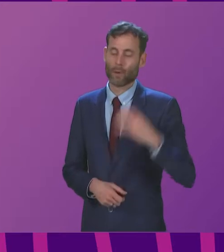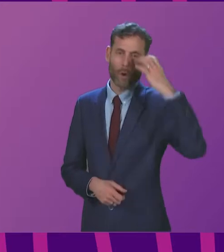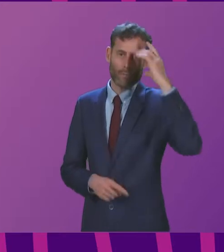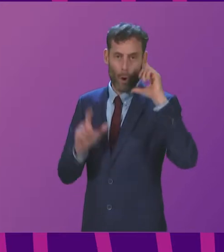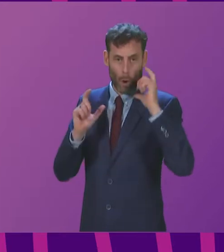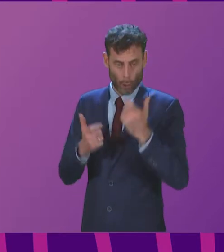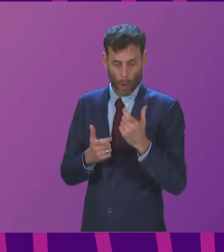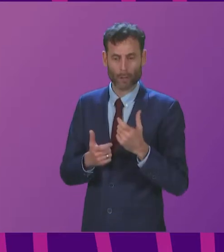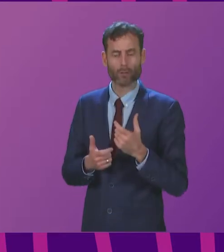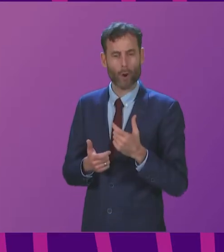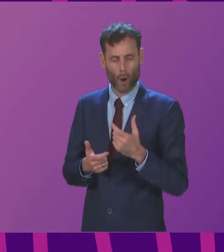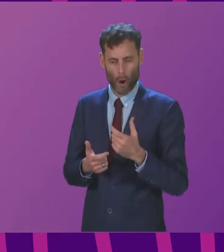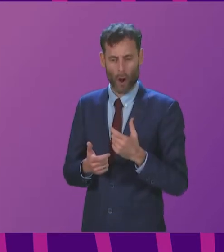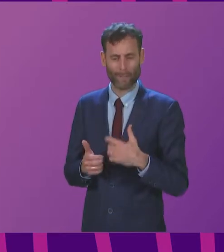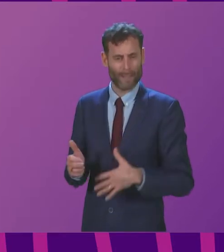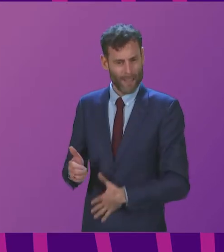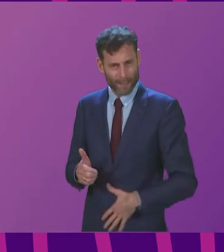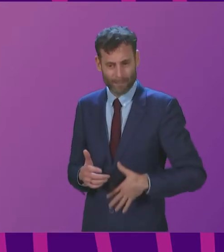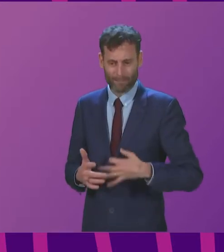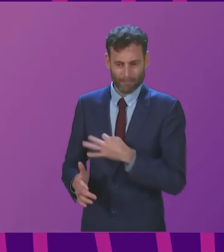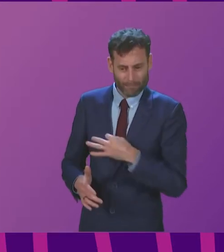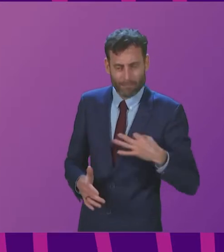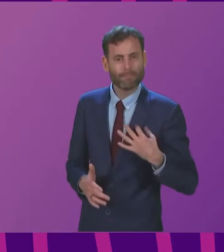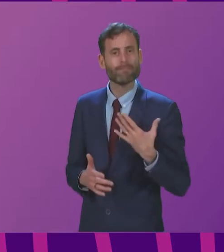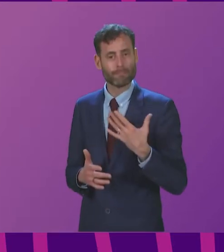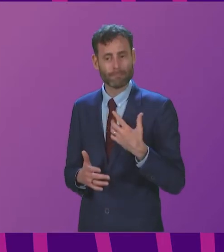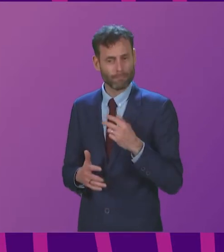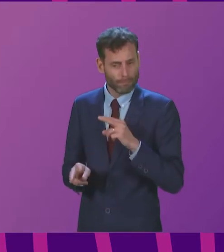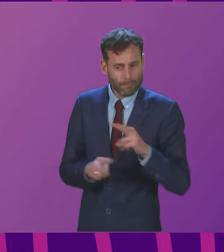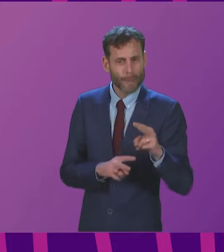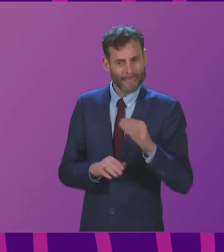Obstetricians and Gynaecologists. The Government, through our clinical advisers,